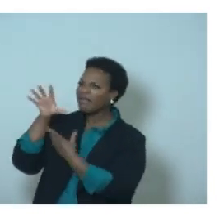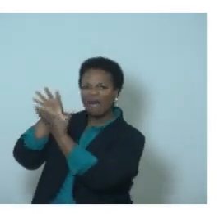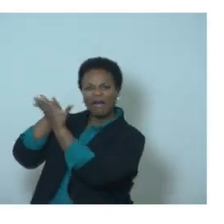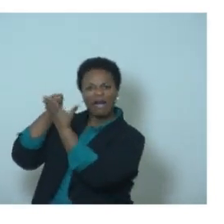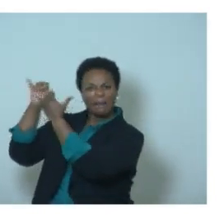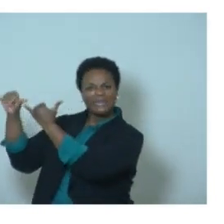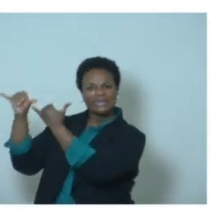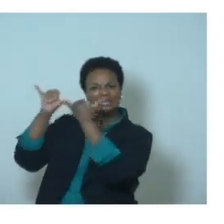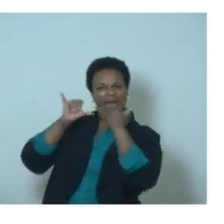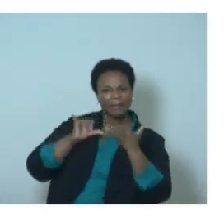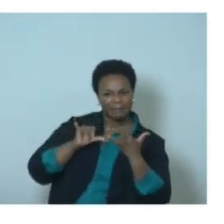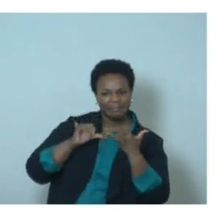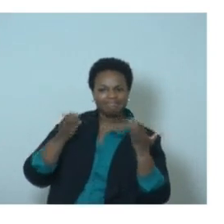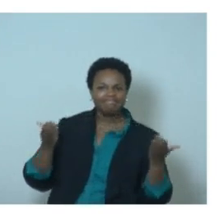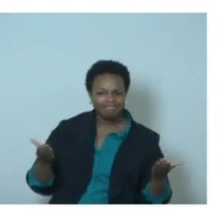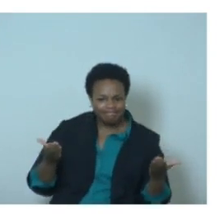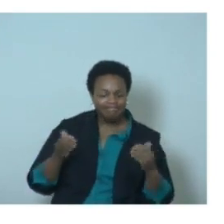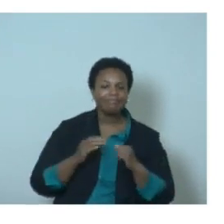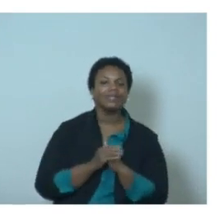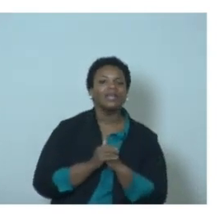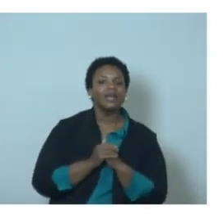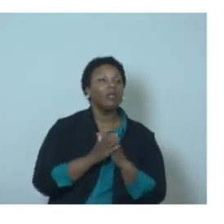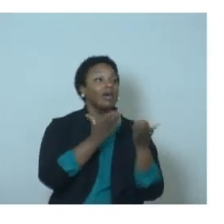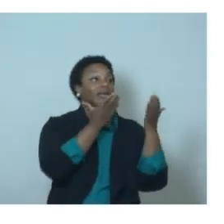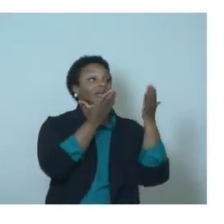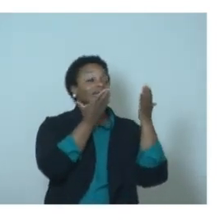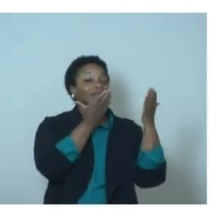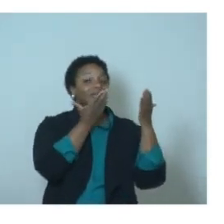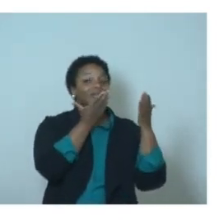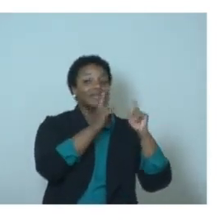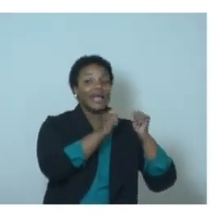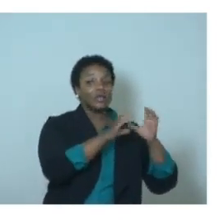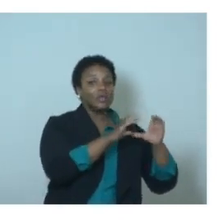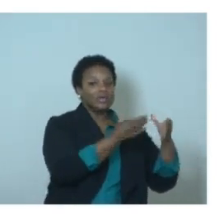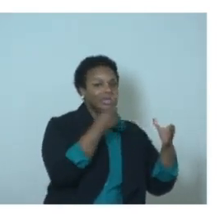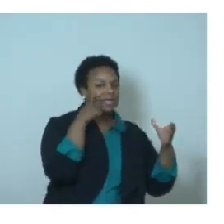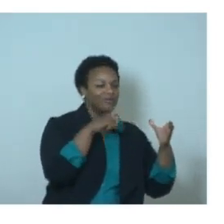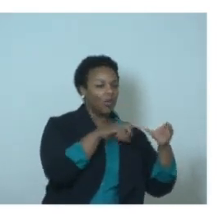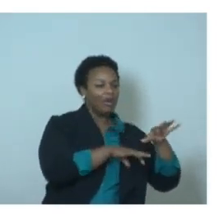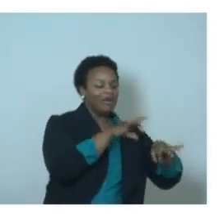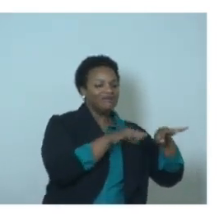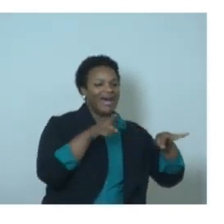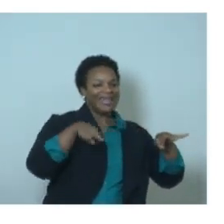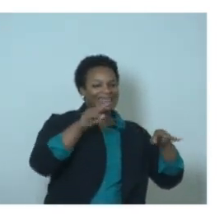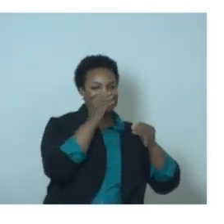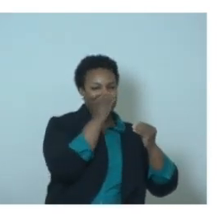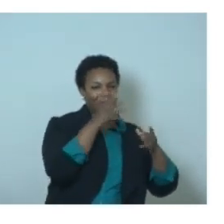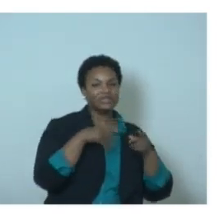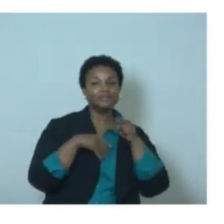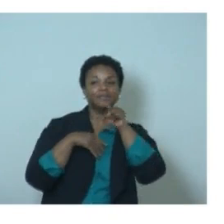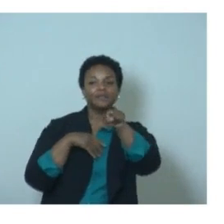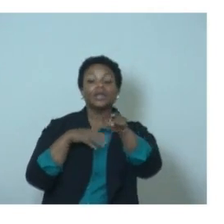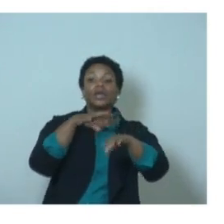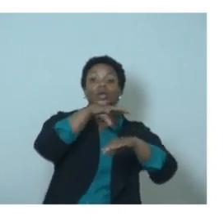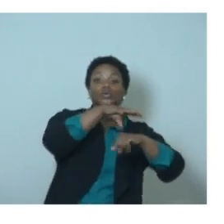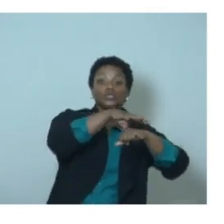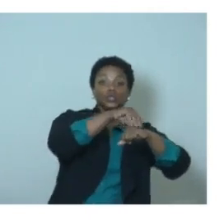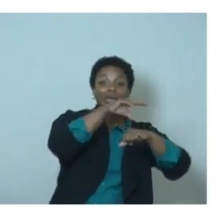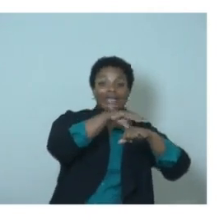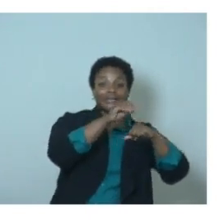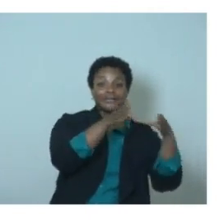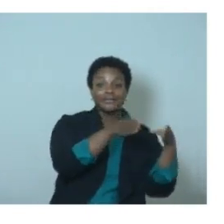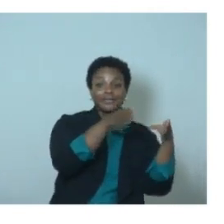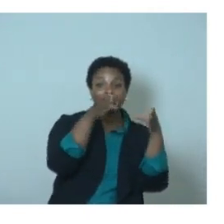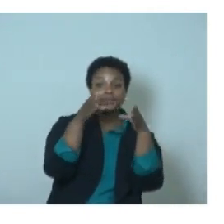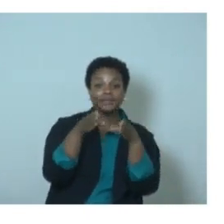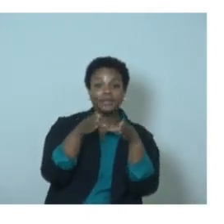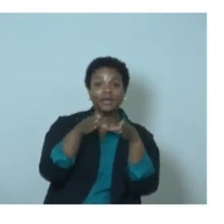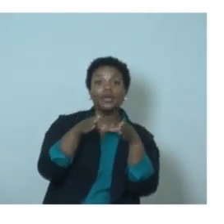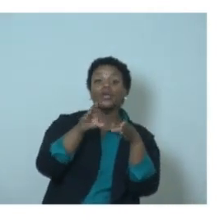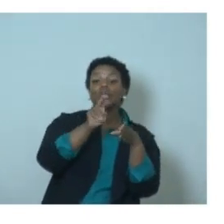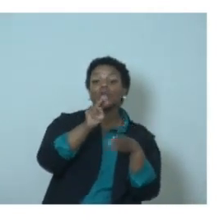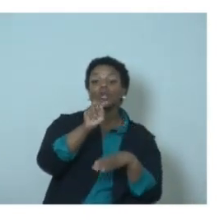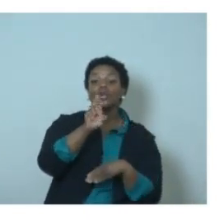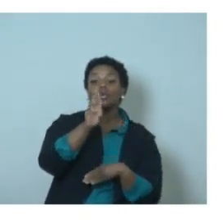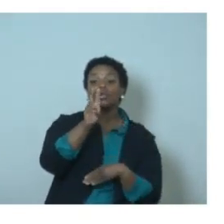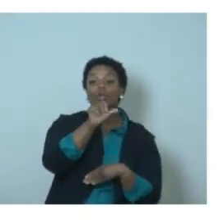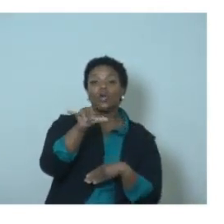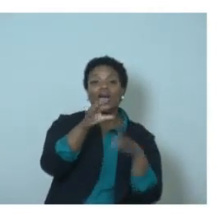YOU CAN REVIEW THEM LATER ONLINE, BUT WHAT I’VE GIVEN YOU HERE AND THANKS TO ALEX CASTILLO SPENT FOR PULLING ALL THIS TOGETHER TO DID A GREAT JOB TRACKING DOWN ON THE DATA, BUT